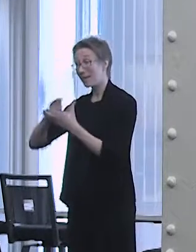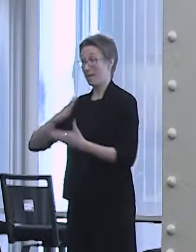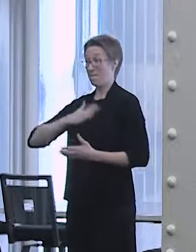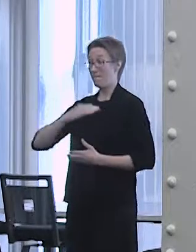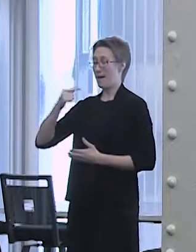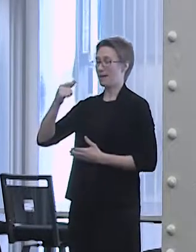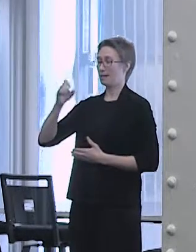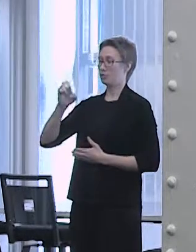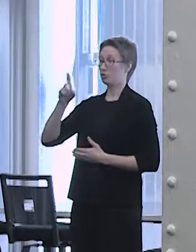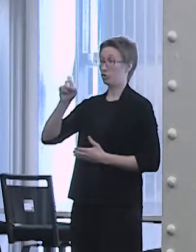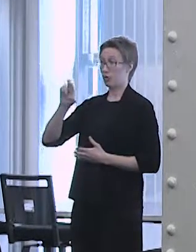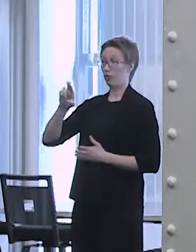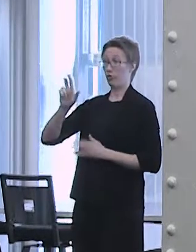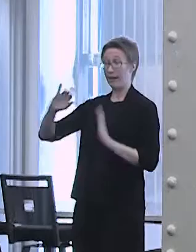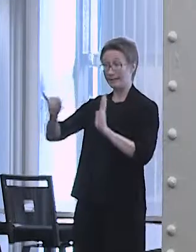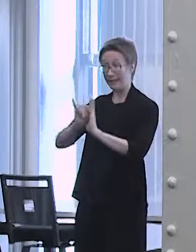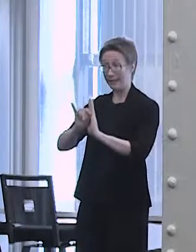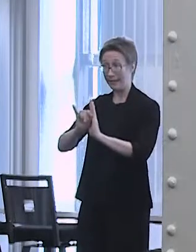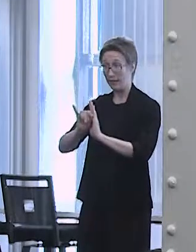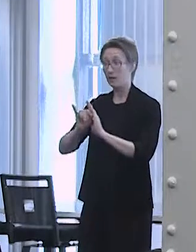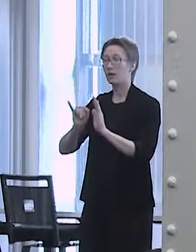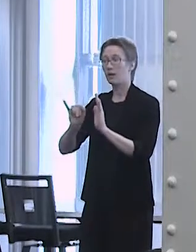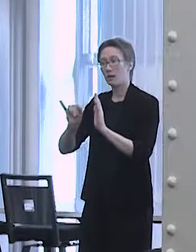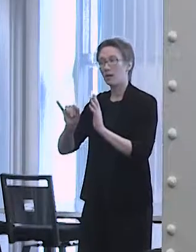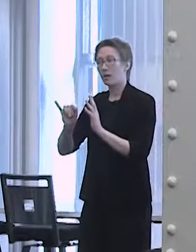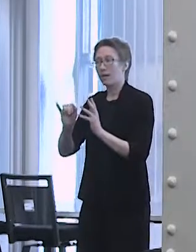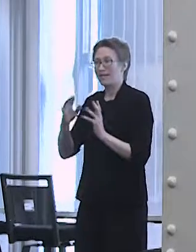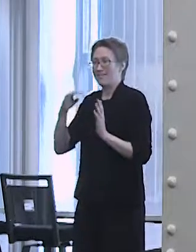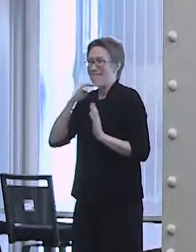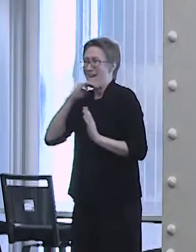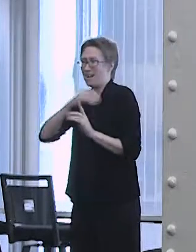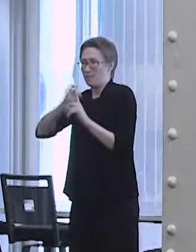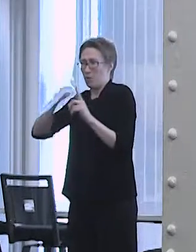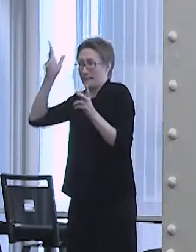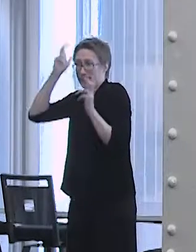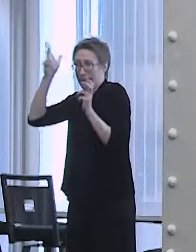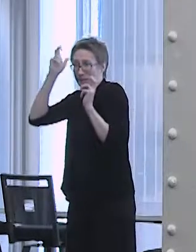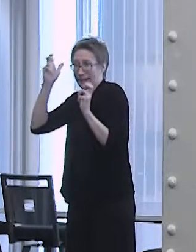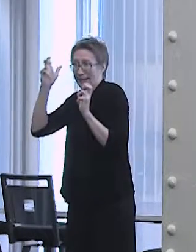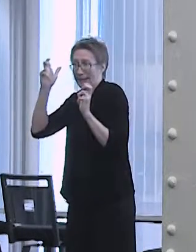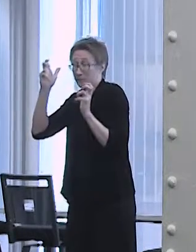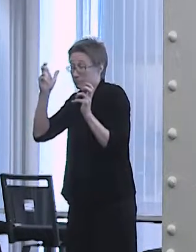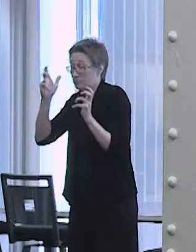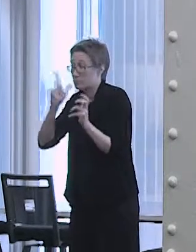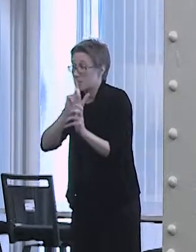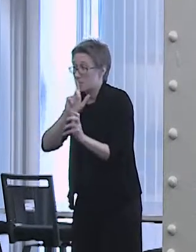They bombarded me with bible verses and Evangelical talking points. Literally when I was...